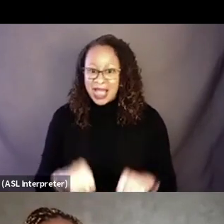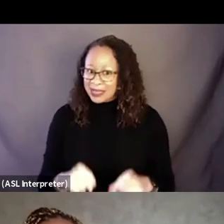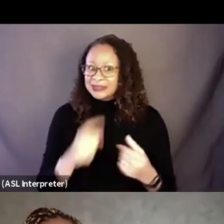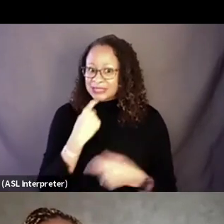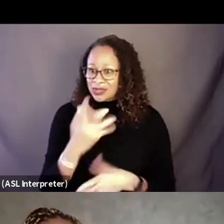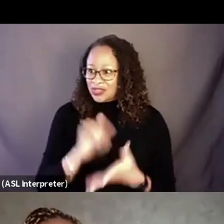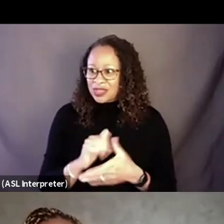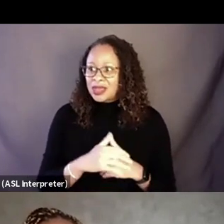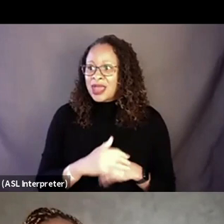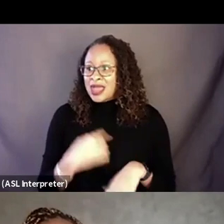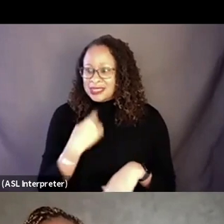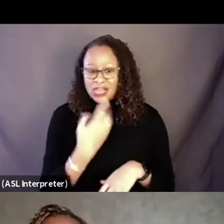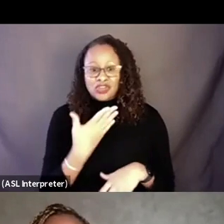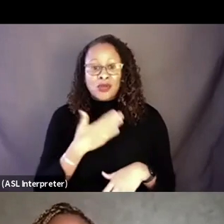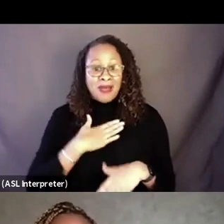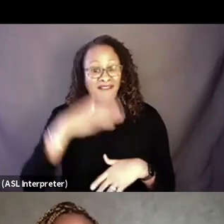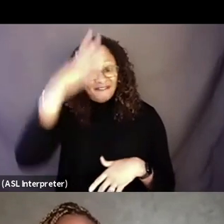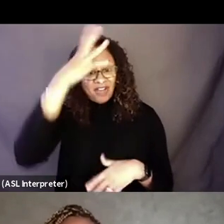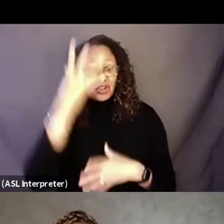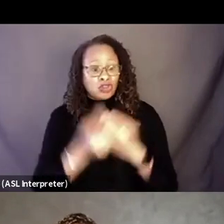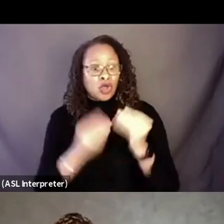My father lost his brother before I was born.